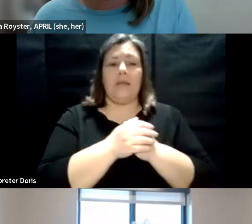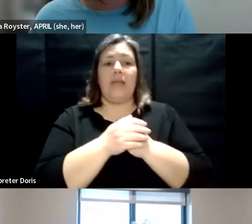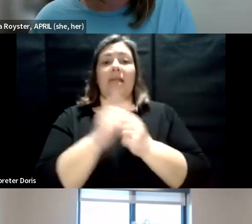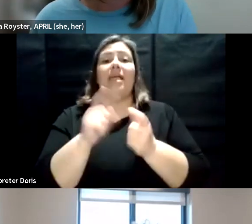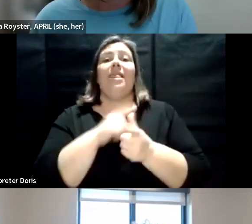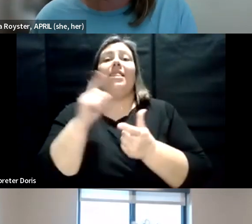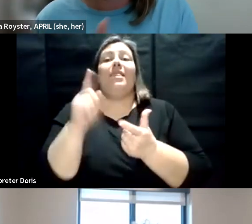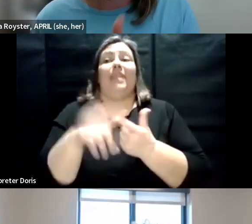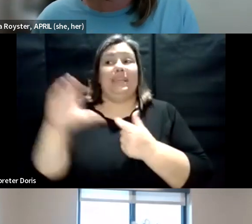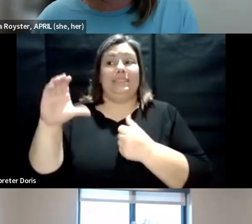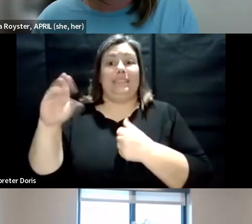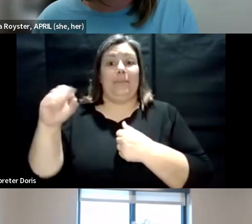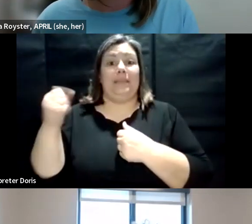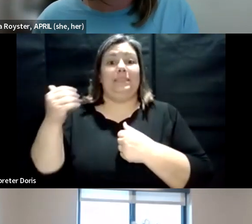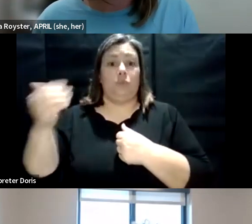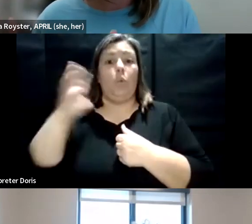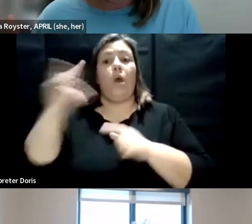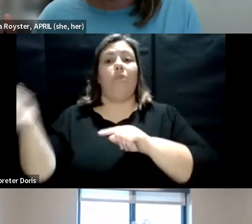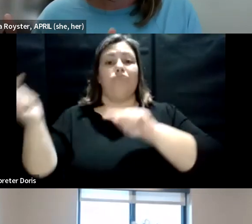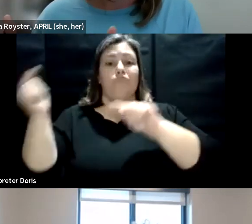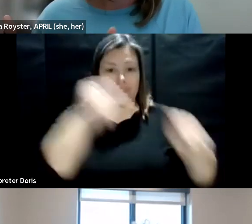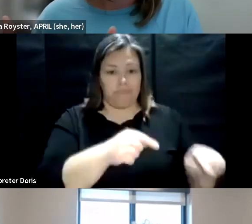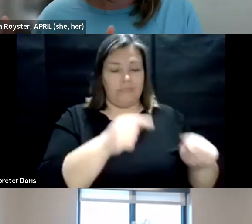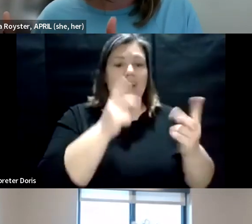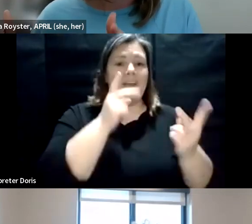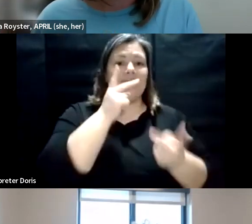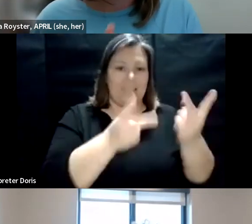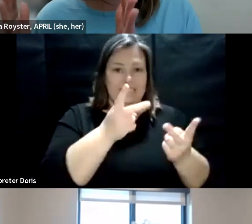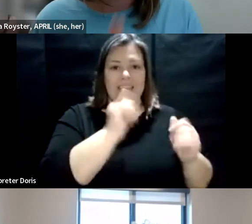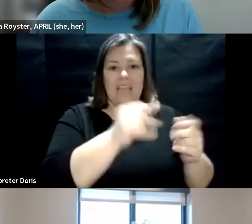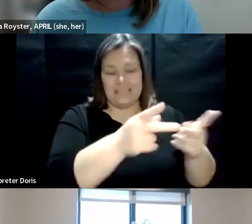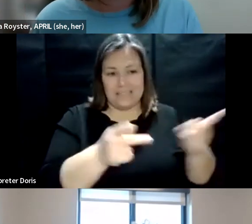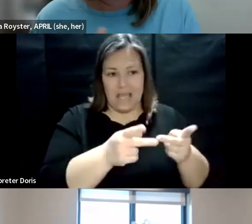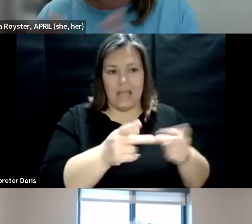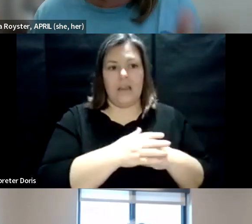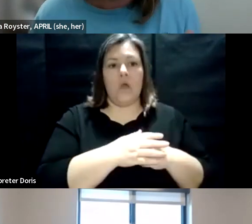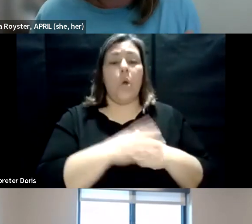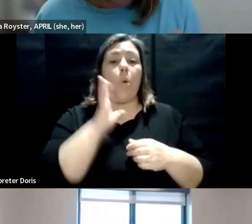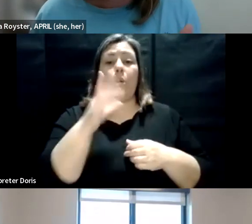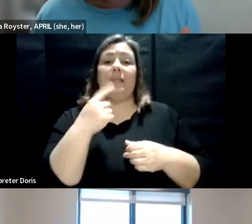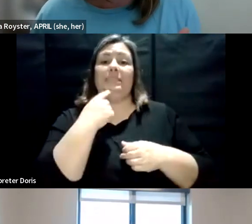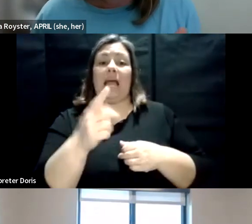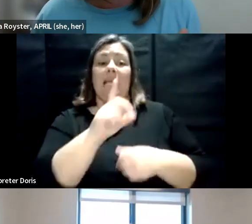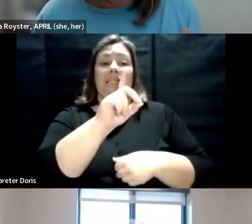They do a prep meeting to talk about how can you highlight issues who are partners all of stakeholder and partners on that prep call to get you all aligned so when that call does happen, you can all be there to share that piece, share any information and all of those kind of things examples any particular sites. Any examples, any particular sites. But then the Cms. But then CMS will come and do a site visit.